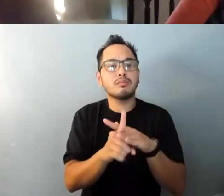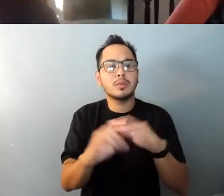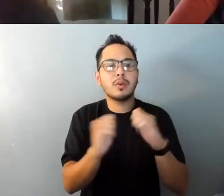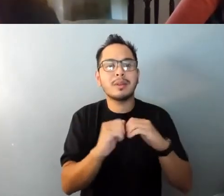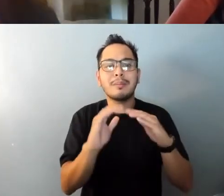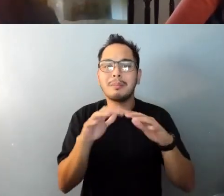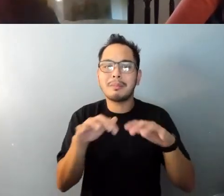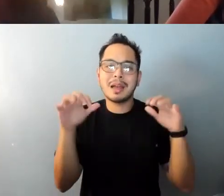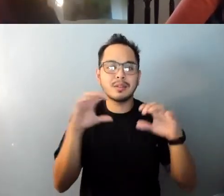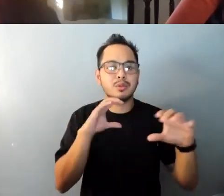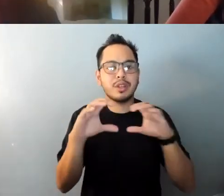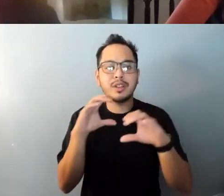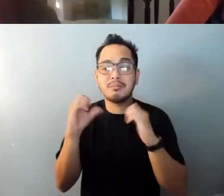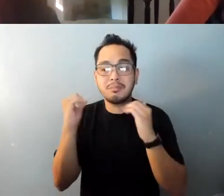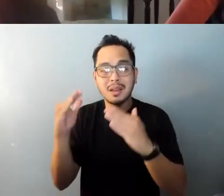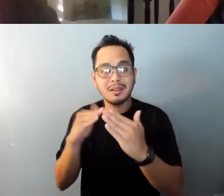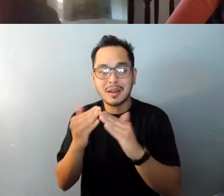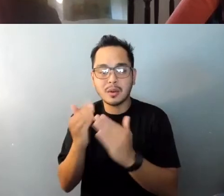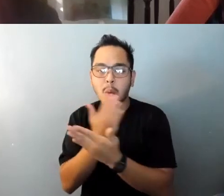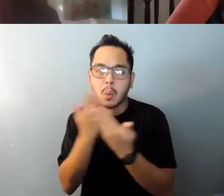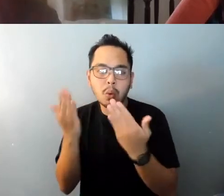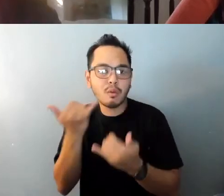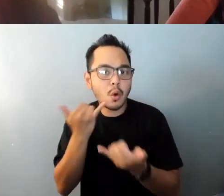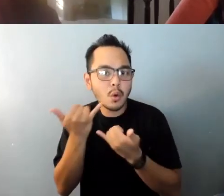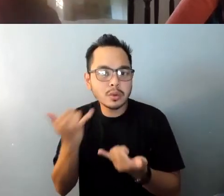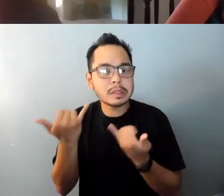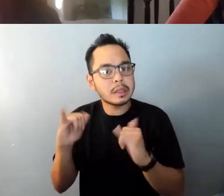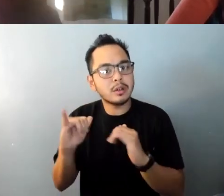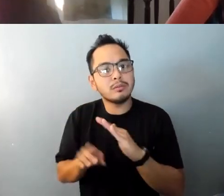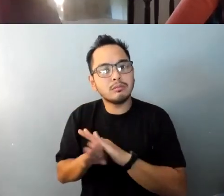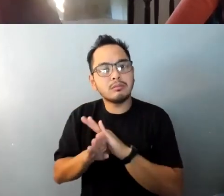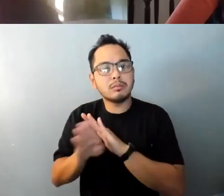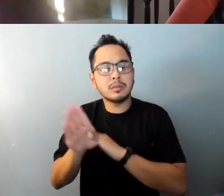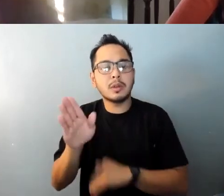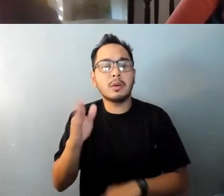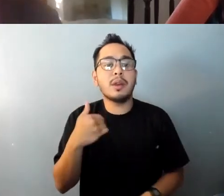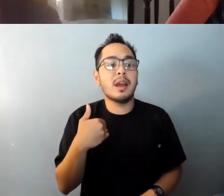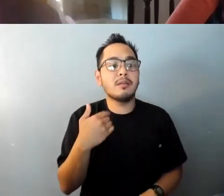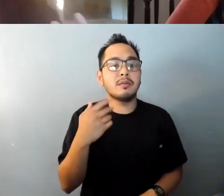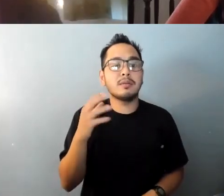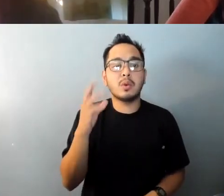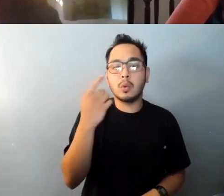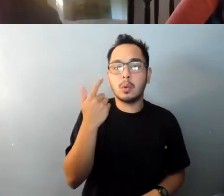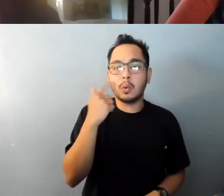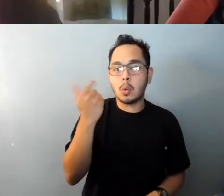that don't have phones, we have gorgeous goldplated bathrooms and we have dug latrines.